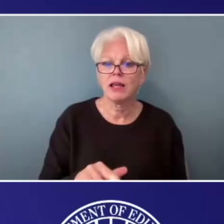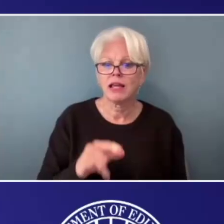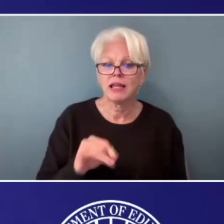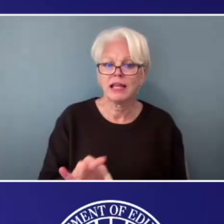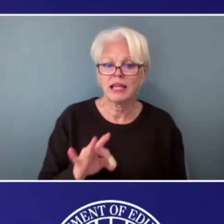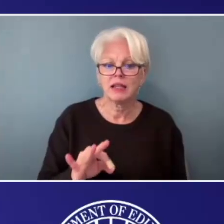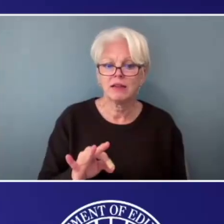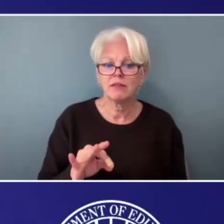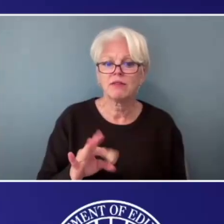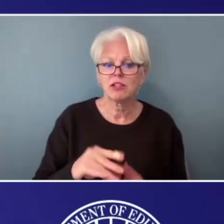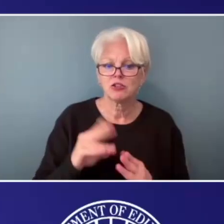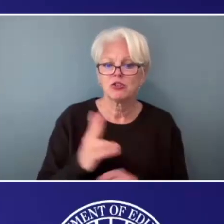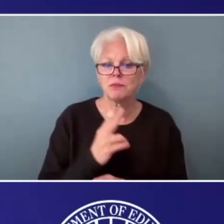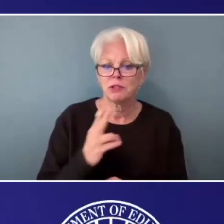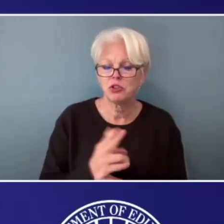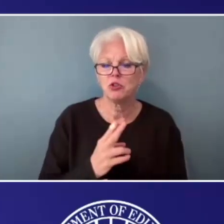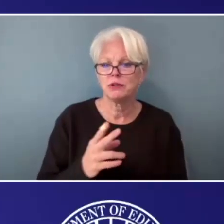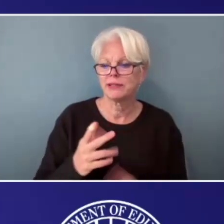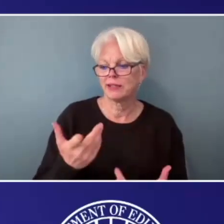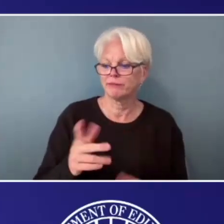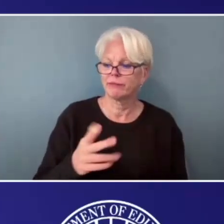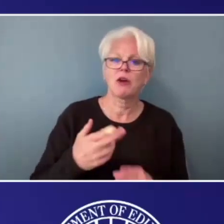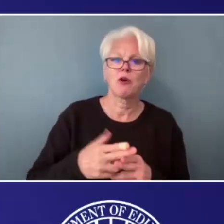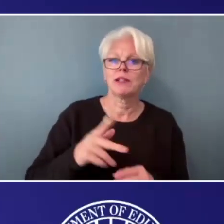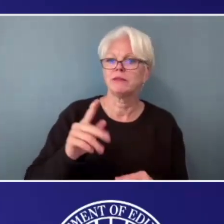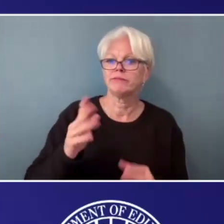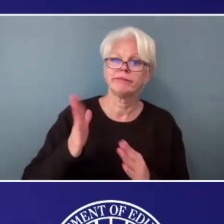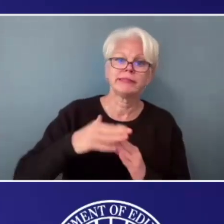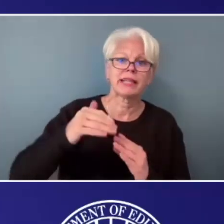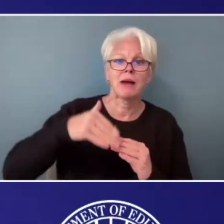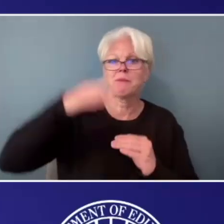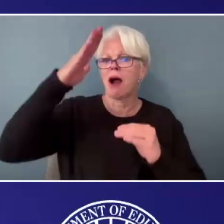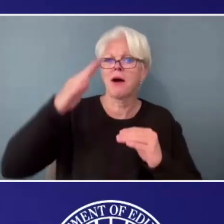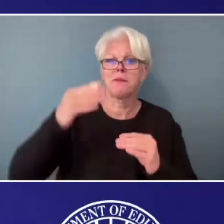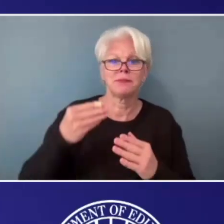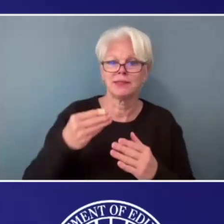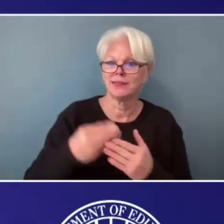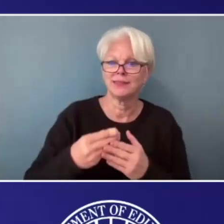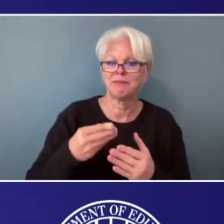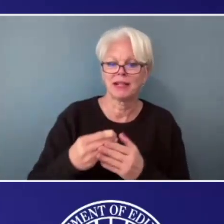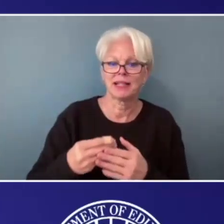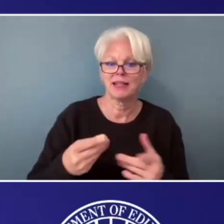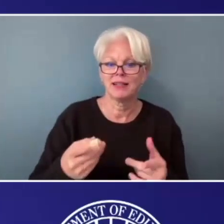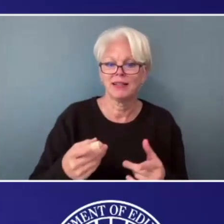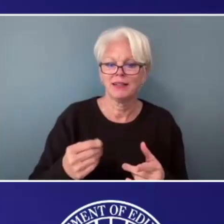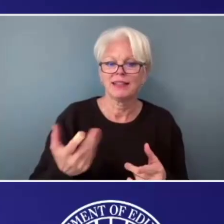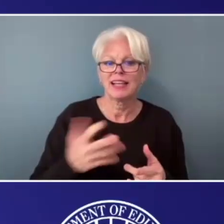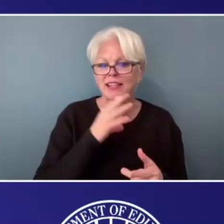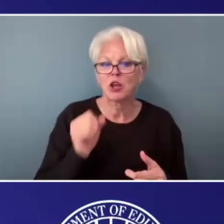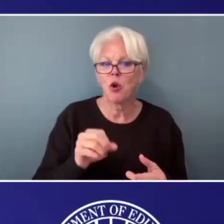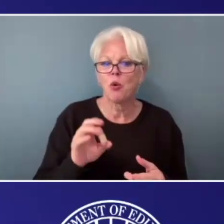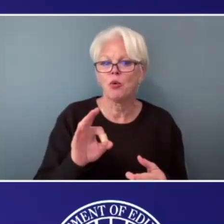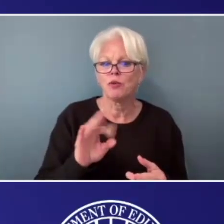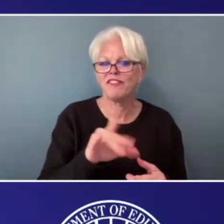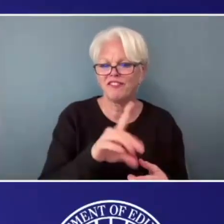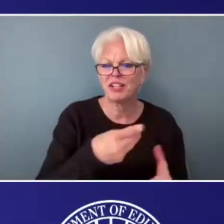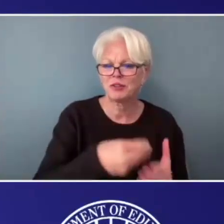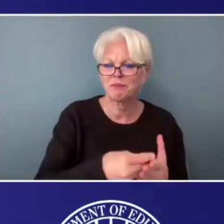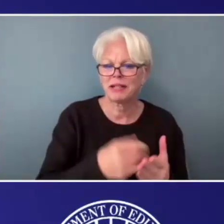for one explanation of what that money is. The old HEAL money is now top-up money on Direct Stafford Loans,